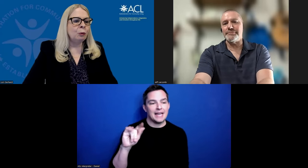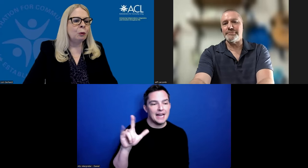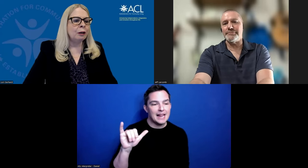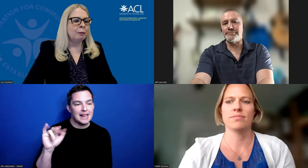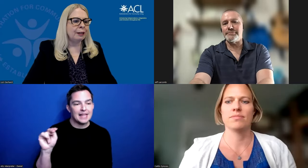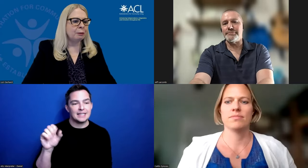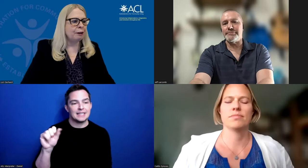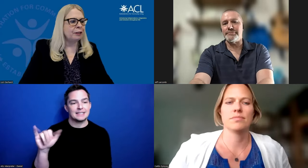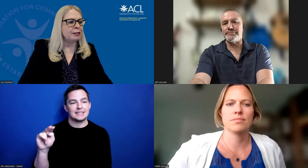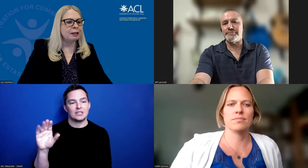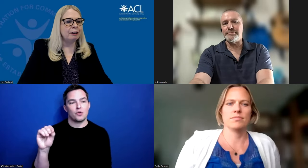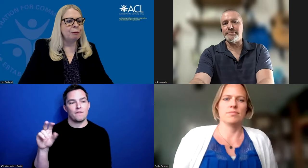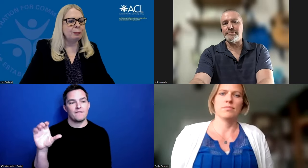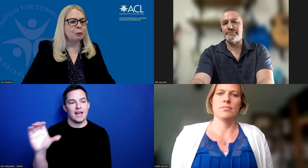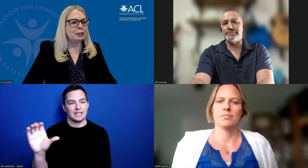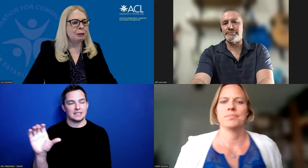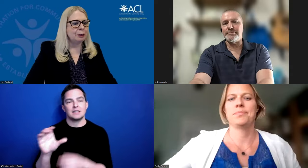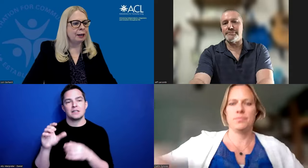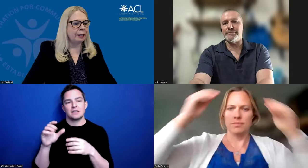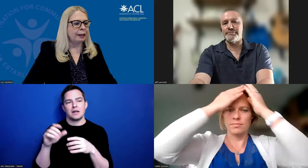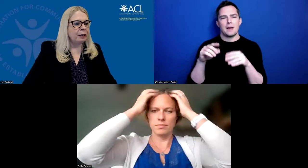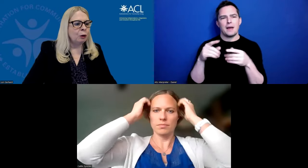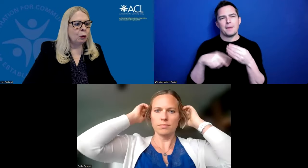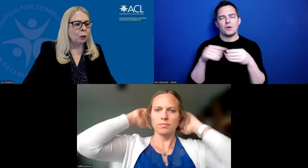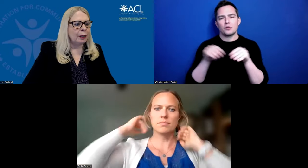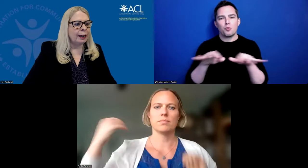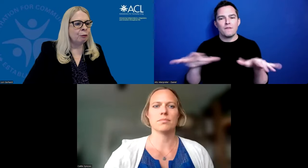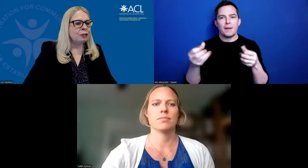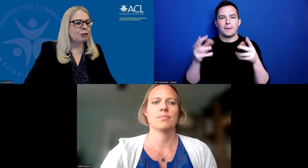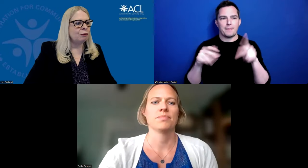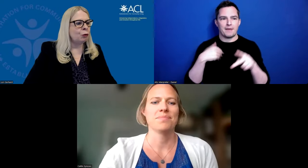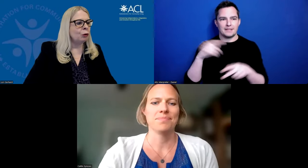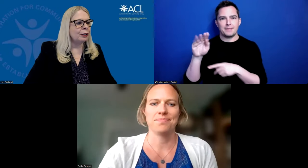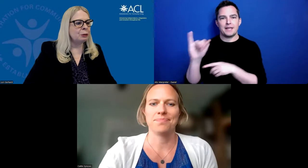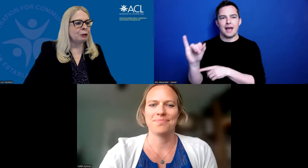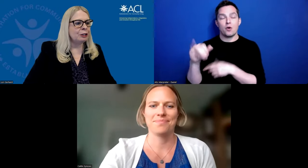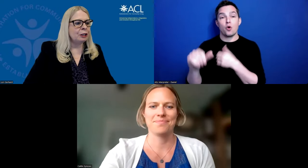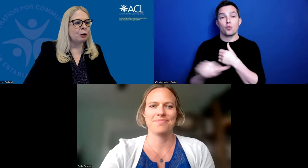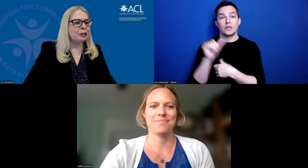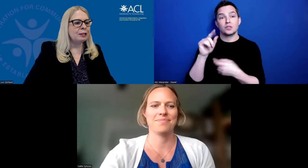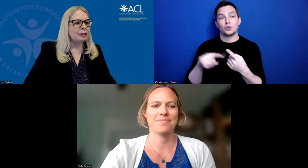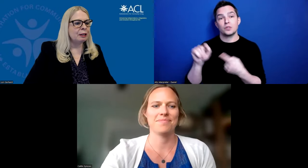more about the prevalence of people with TBI or at risk for or experiencing homelessness and the